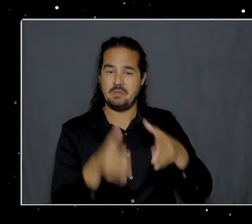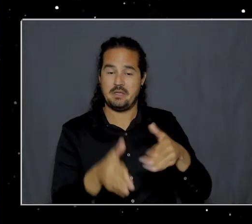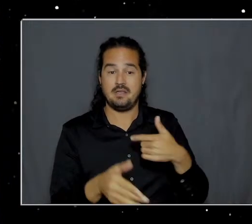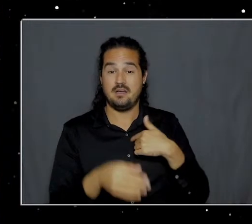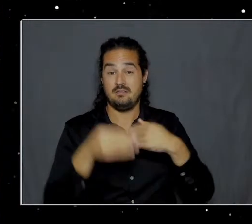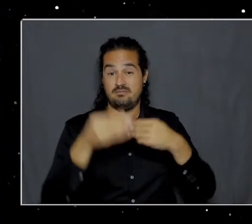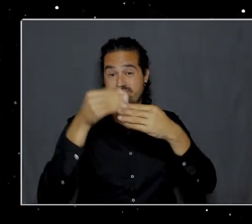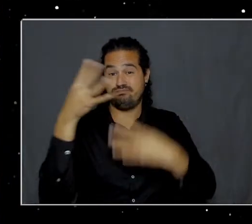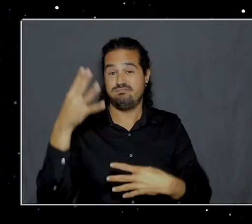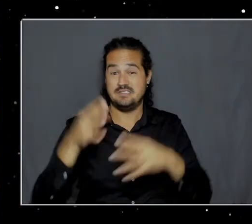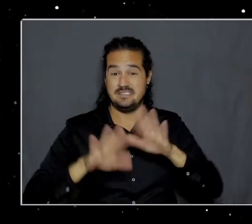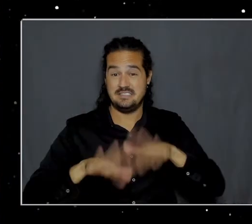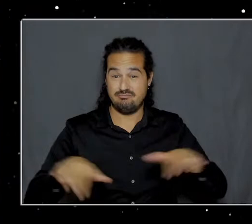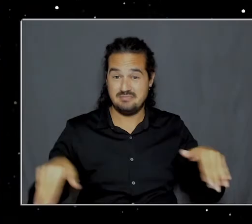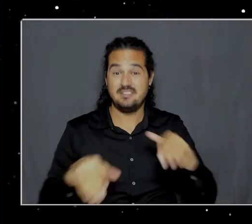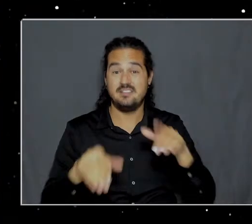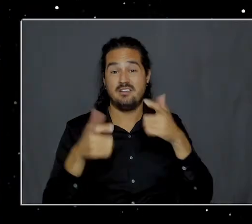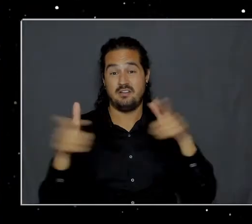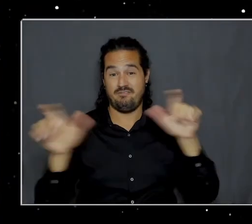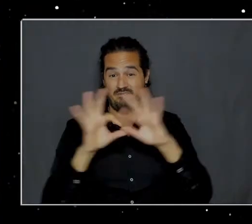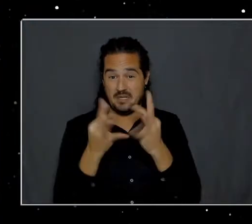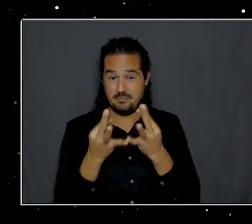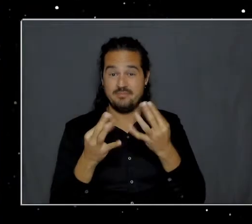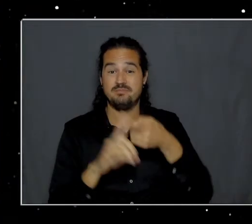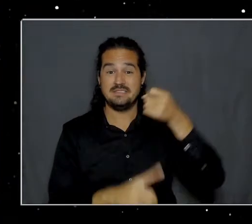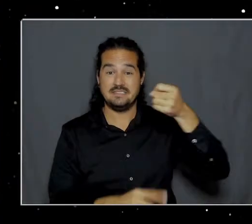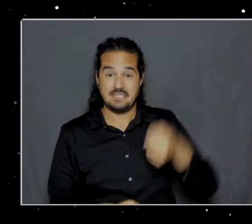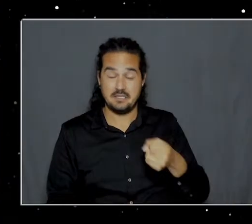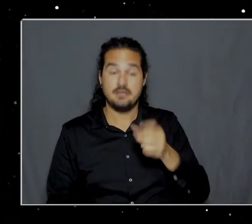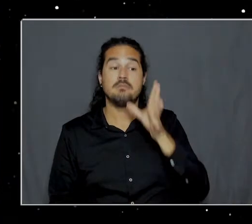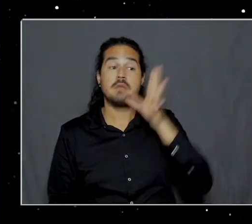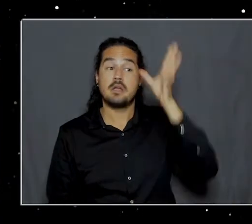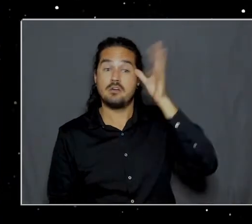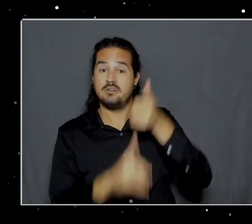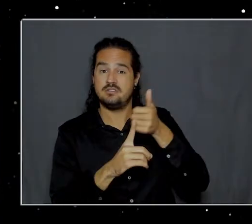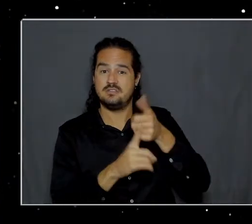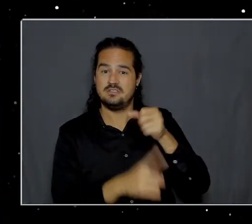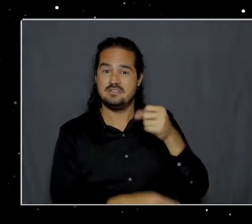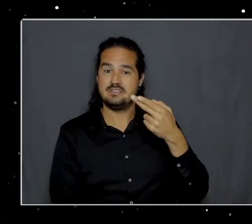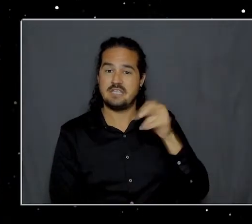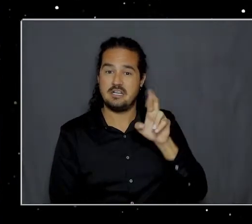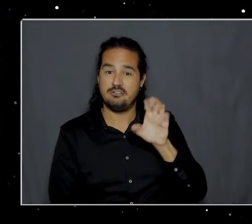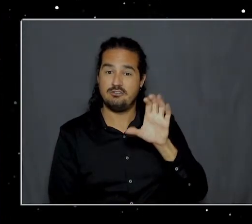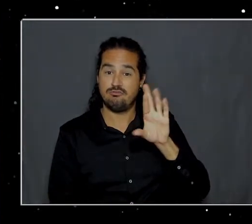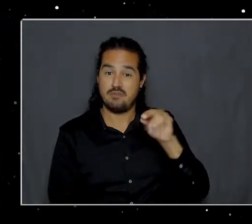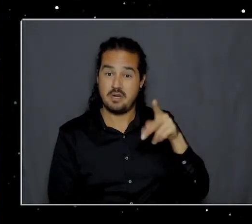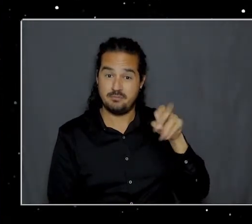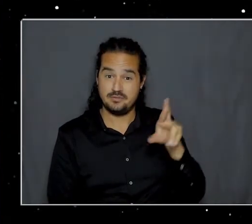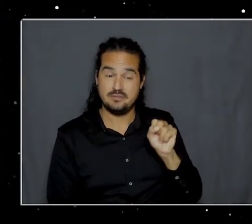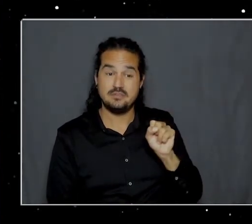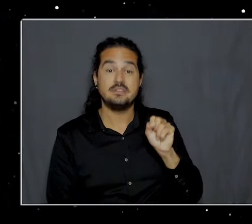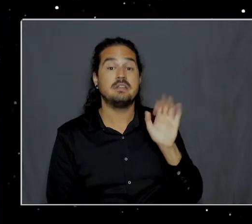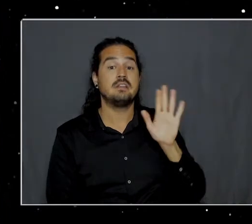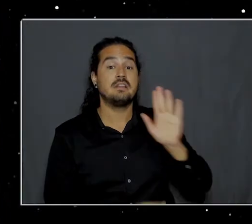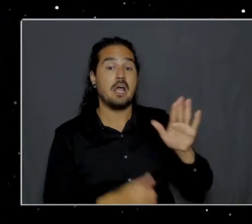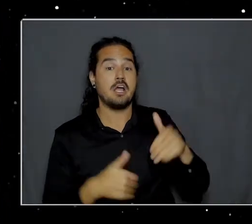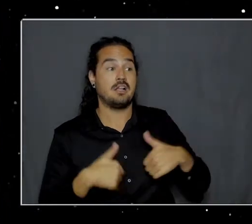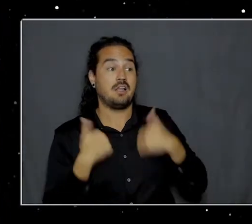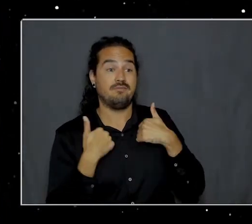I COME FROM A LARGE FAMILY. I'M SIXTH OF NINE. MY FAMILY'S FROM THE SOUTH. MY PARENTS ARE SHARECROPPERS,